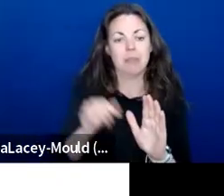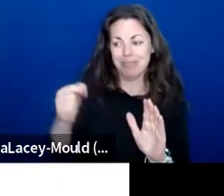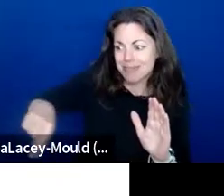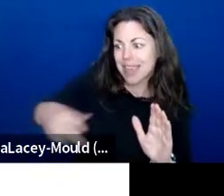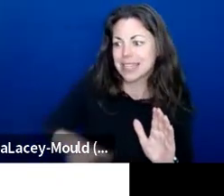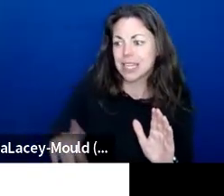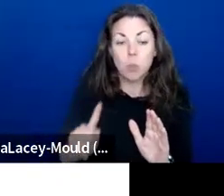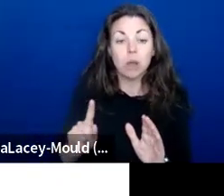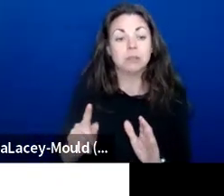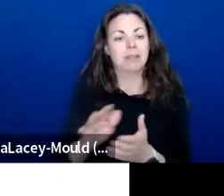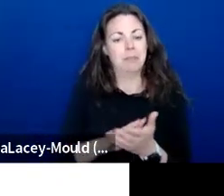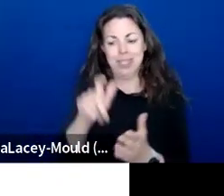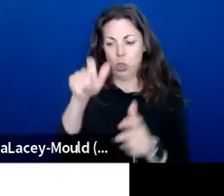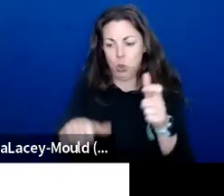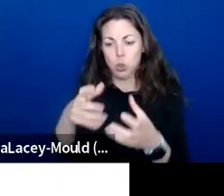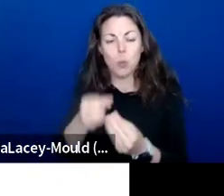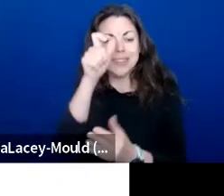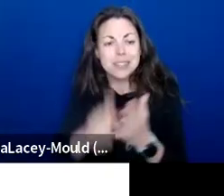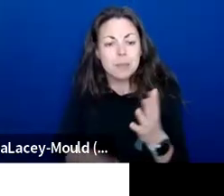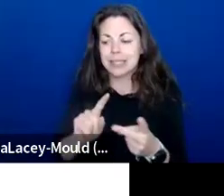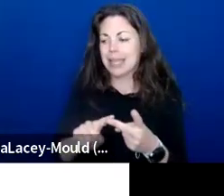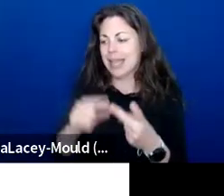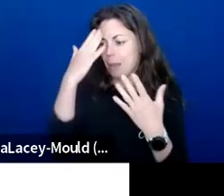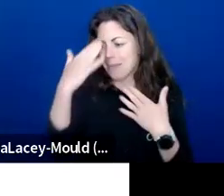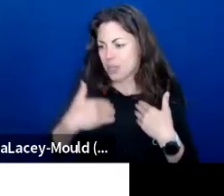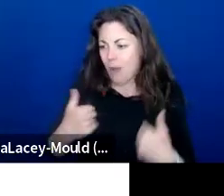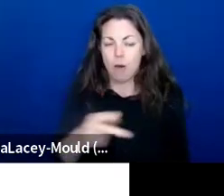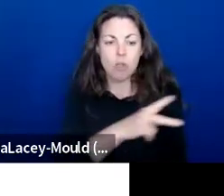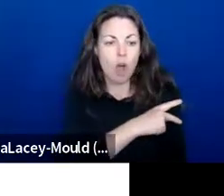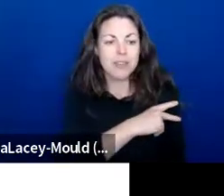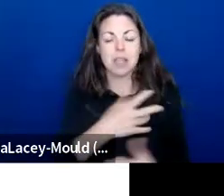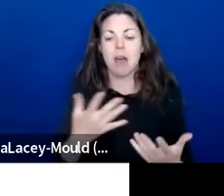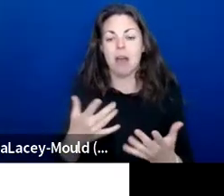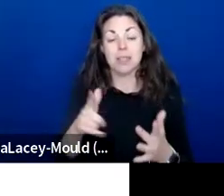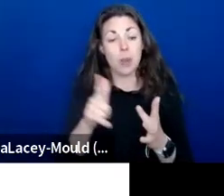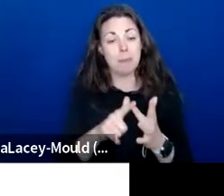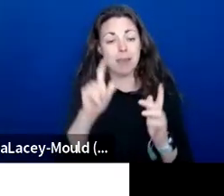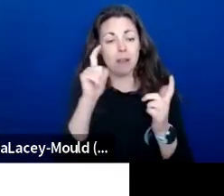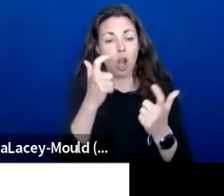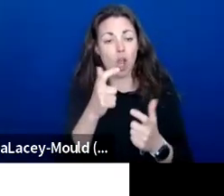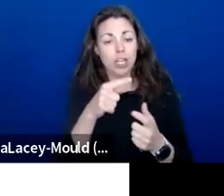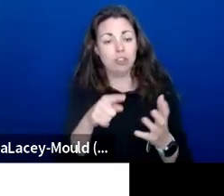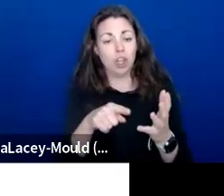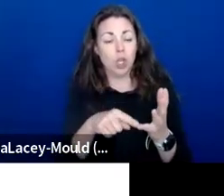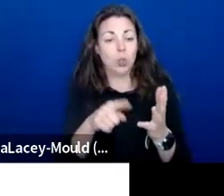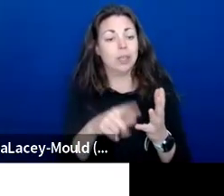with disabilities mental health officers. At Imperial College Union, we had working class officer as well.